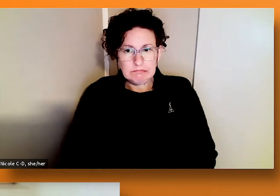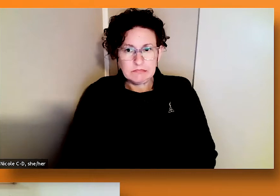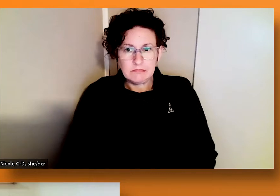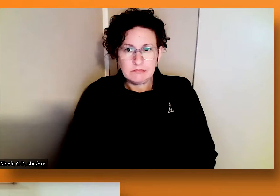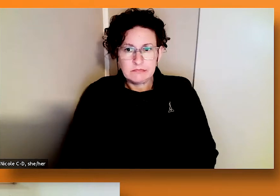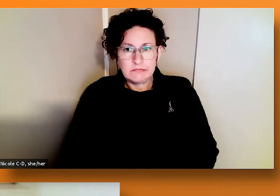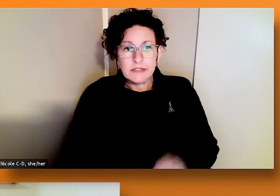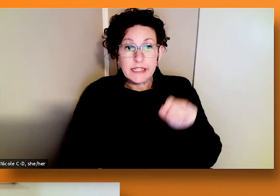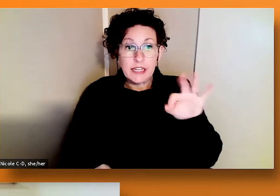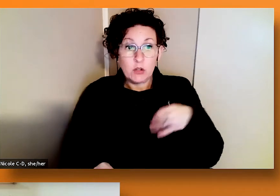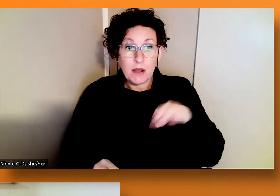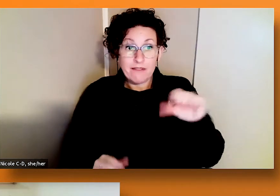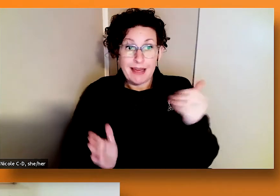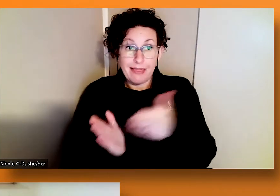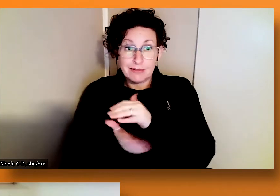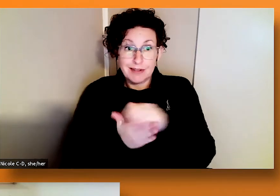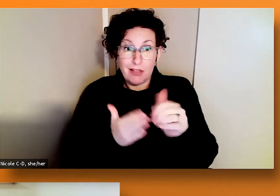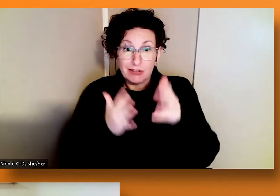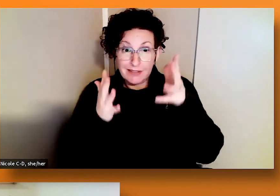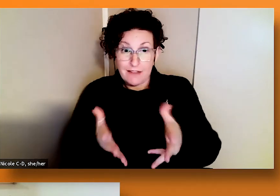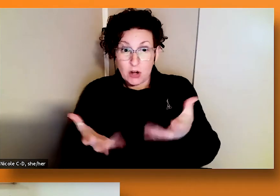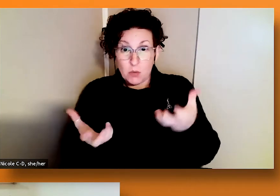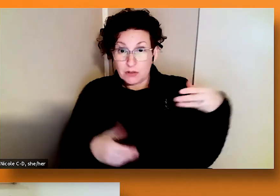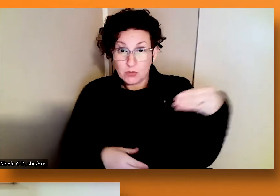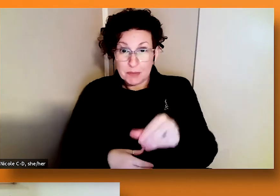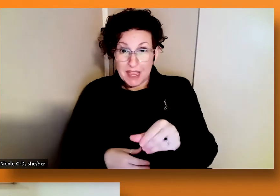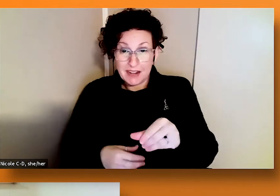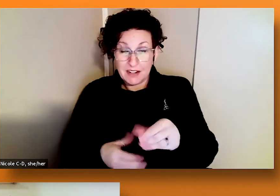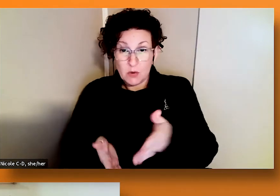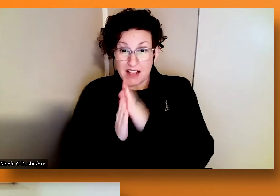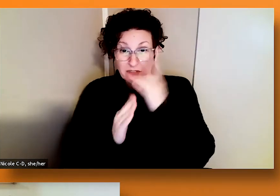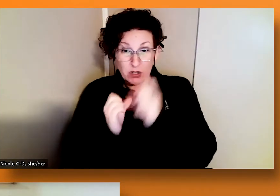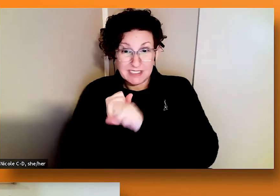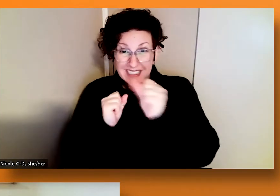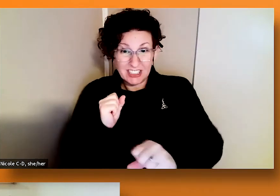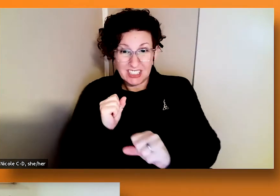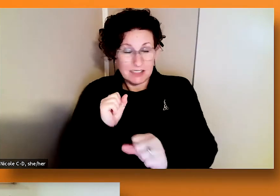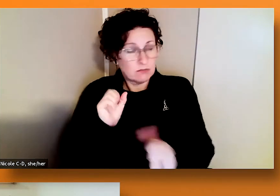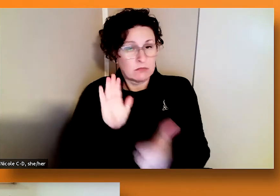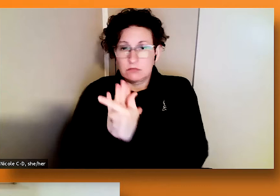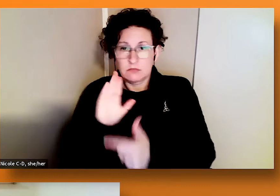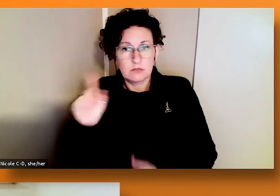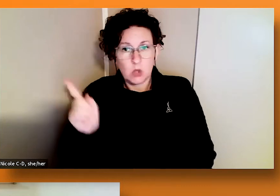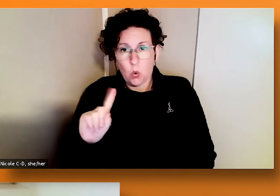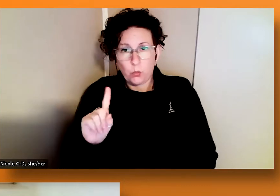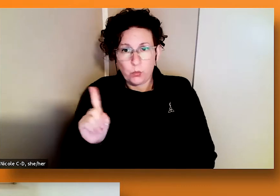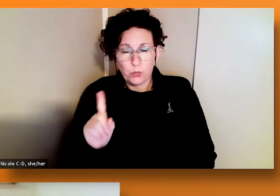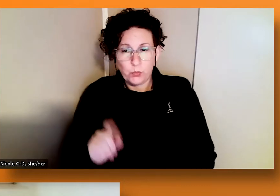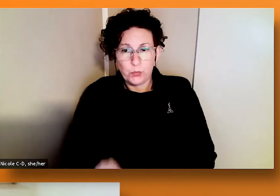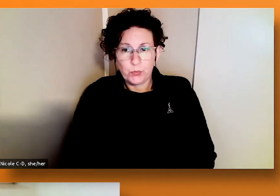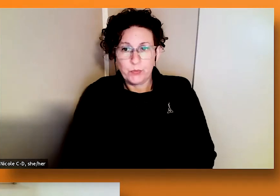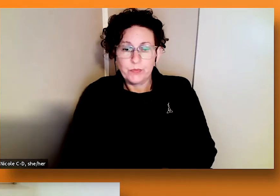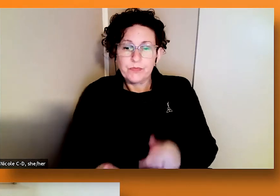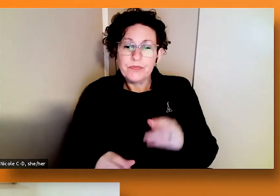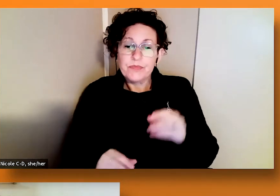that you have $10,000 left and you want to spend it. So that is important to note that you do have the option.